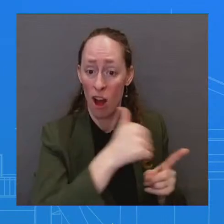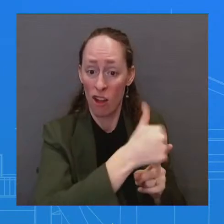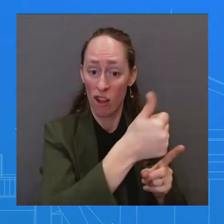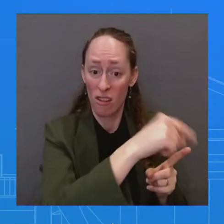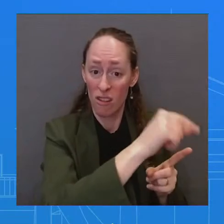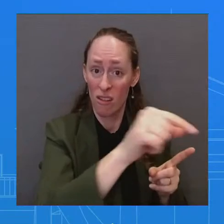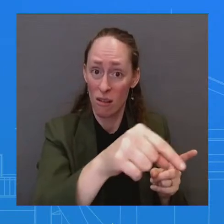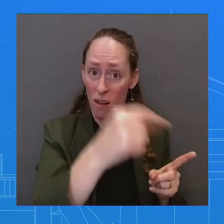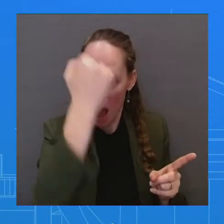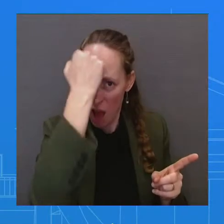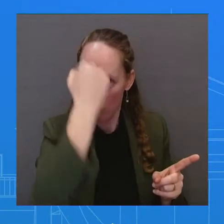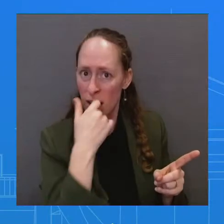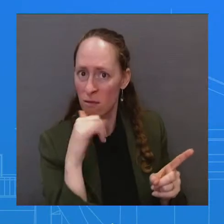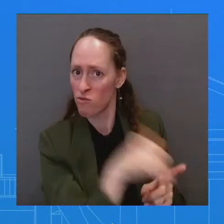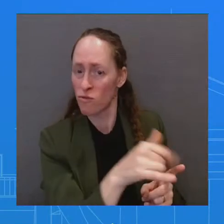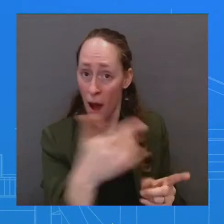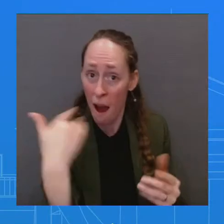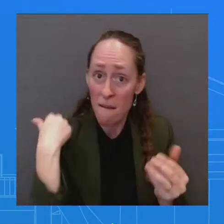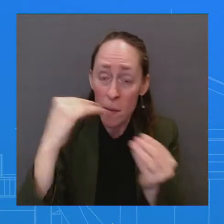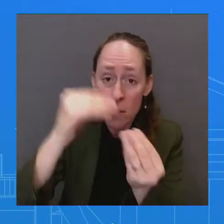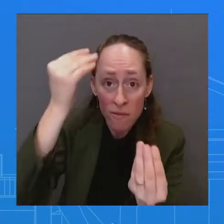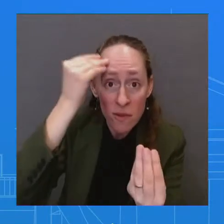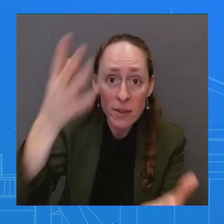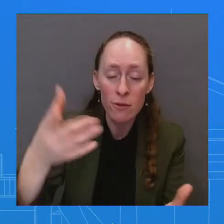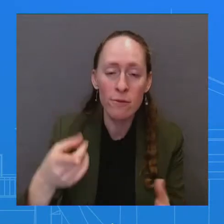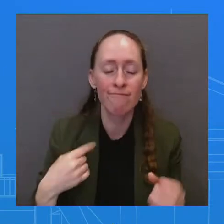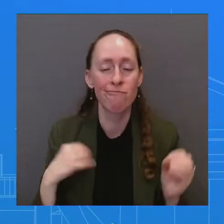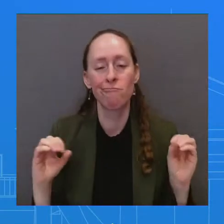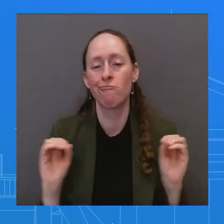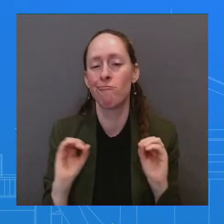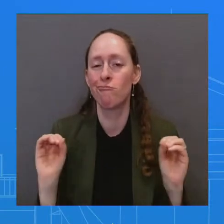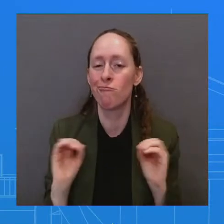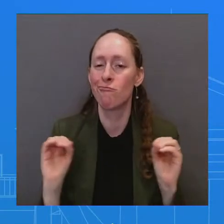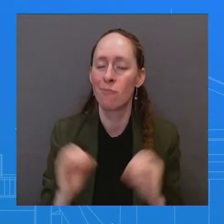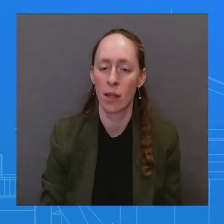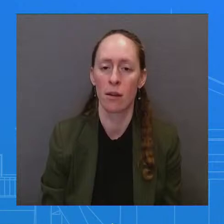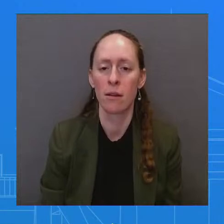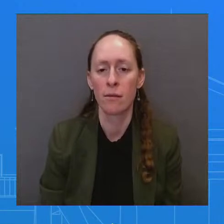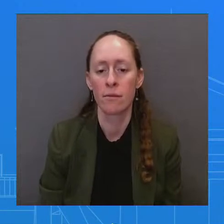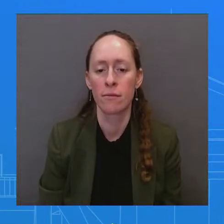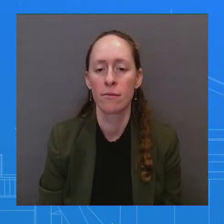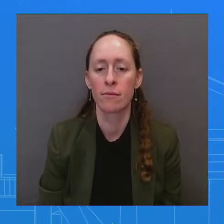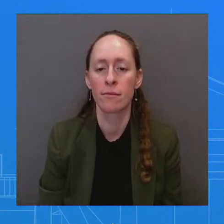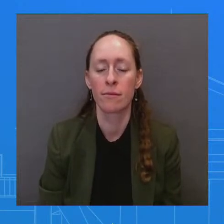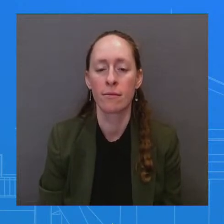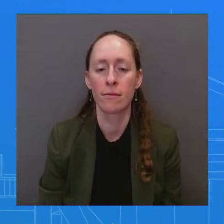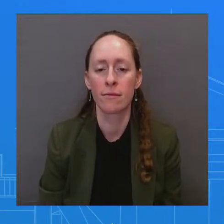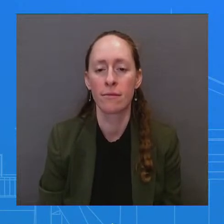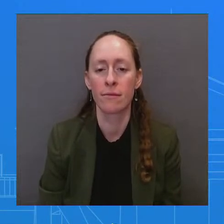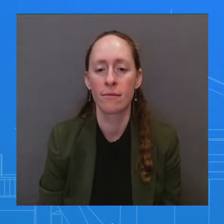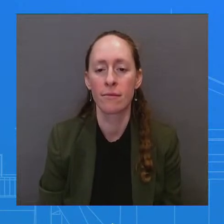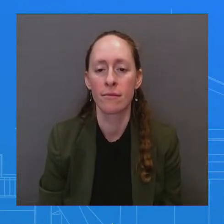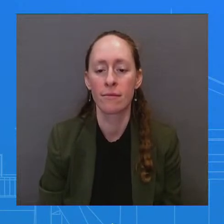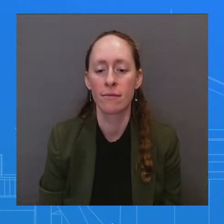that a broader ceasefire would only benefit Hamas. Sullivan was pretty clear yesterday in saying that, you know, Hamas has been able to gain some benefit from this.